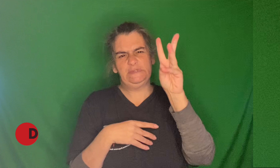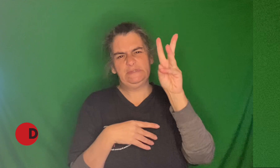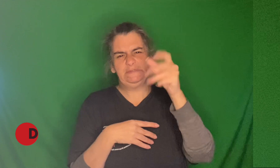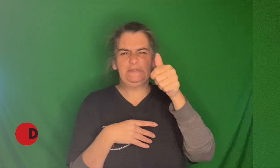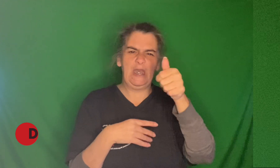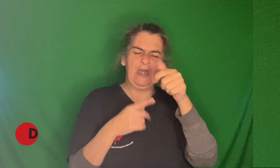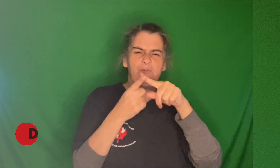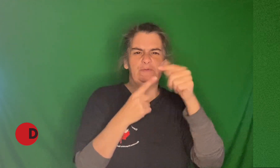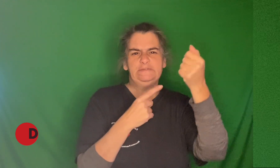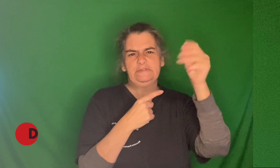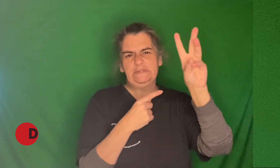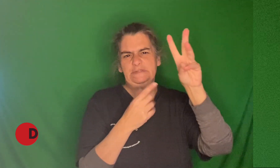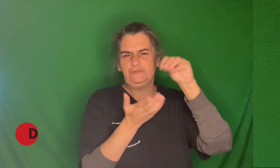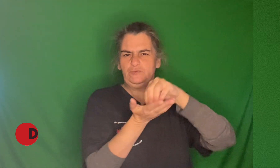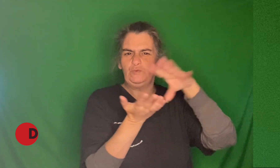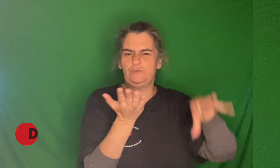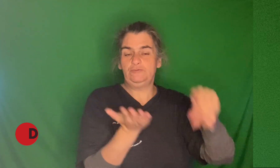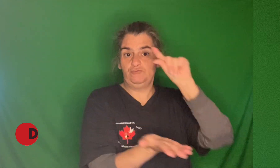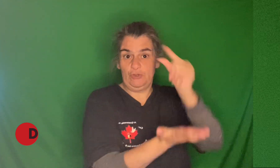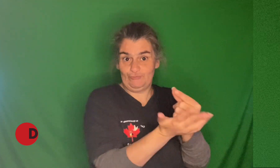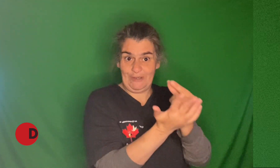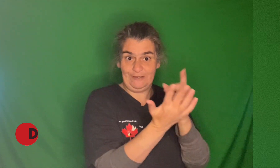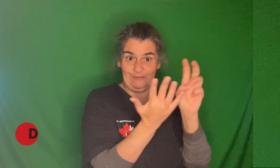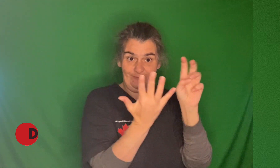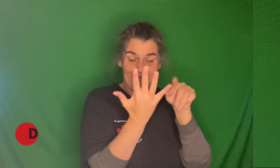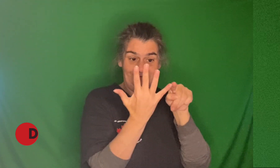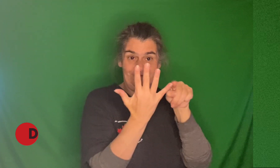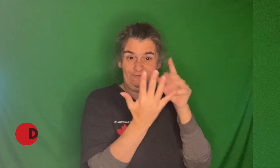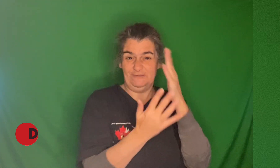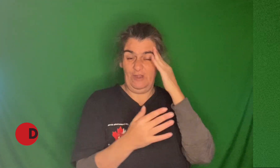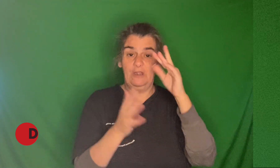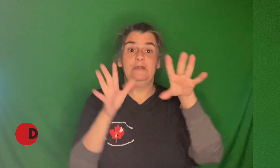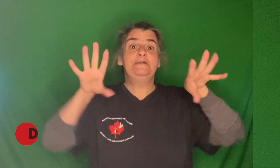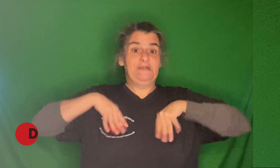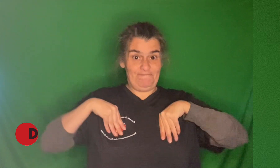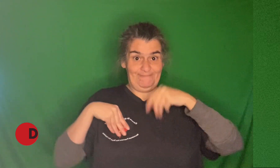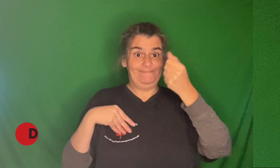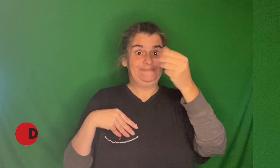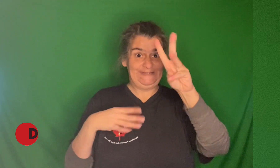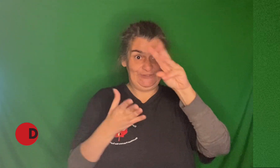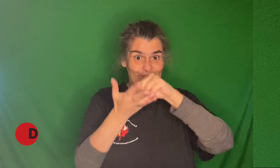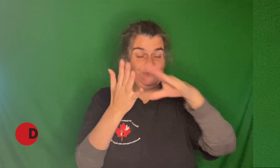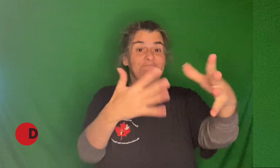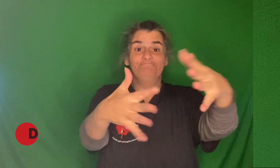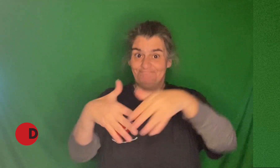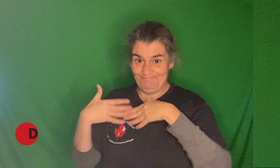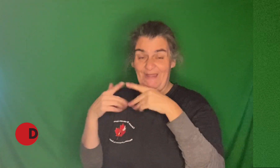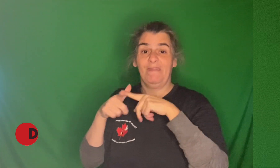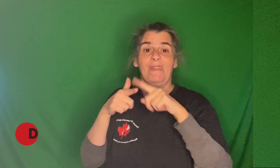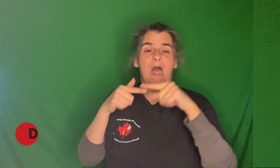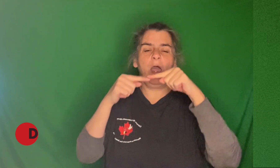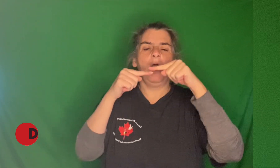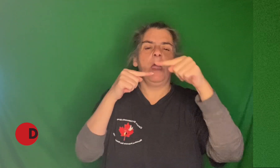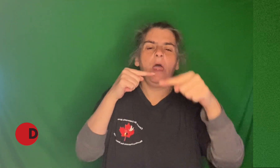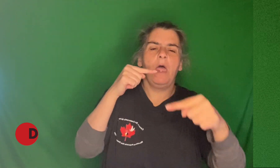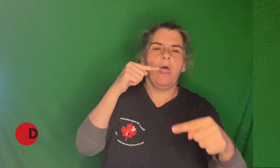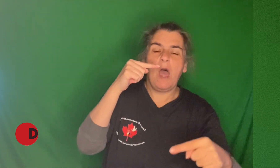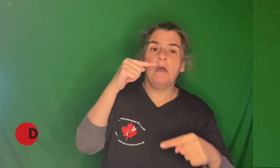about 10 to 16 students join each program but not all